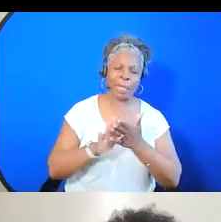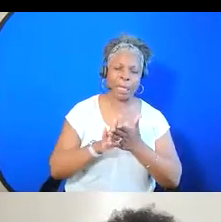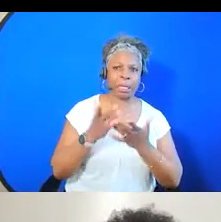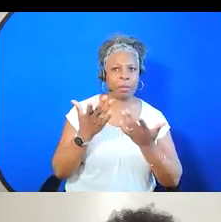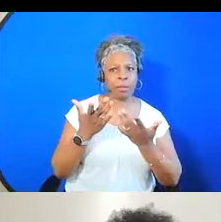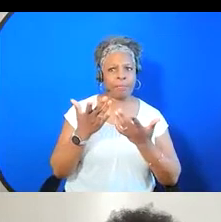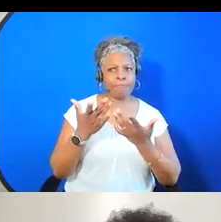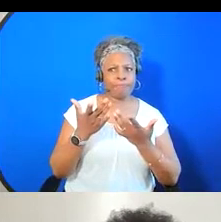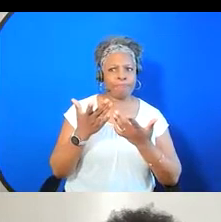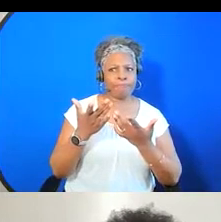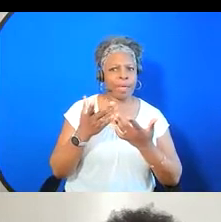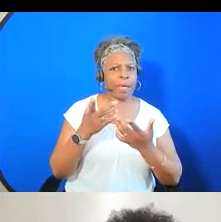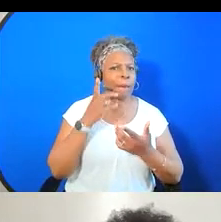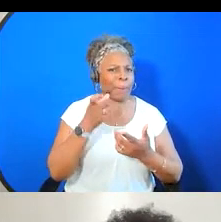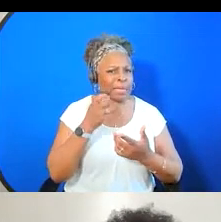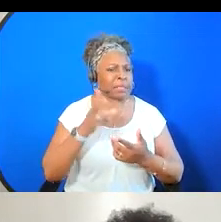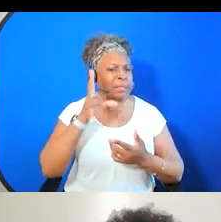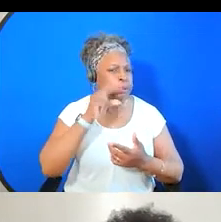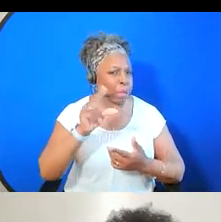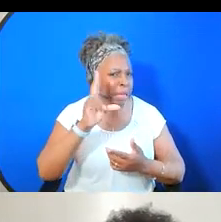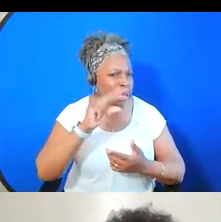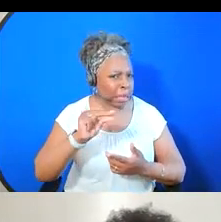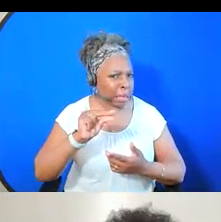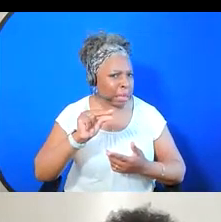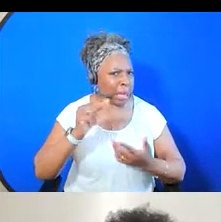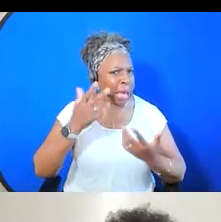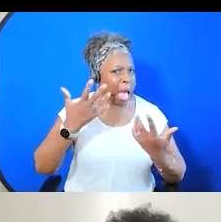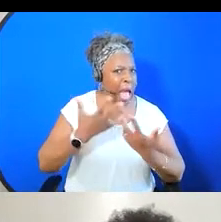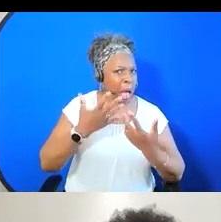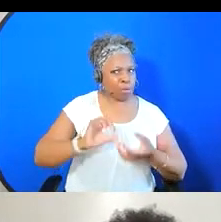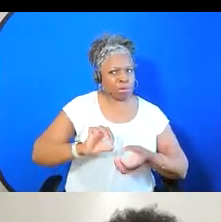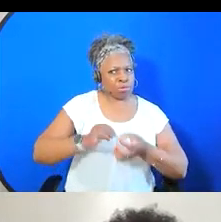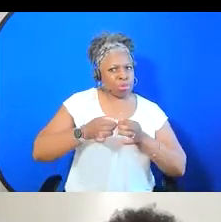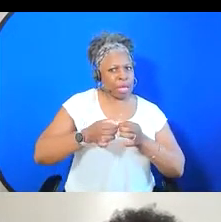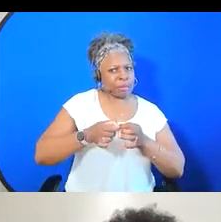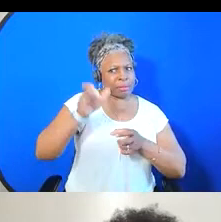to formulate oneself in relationship to others, and one's own rights.